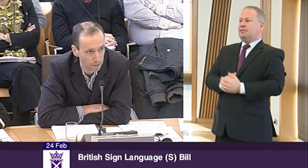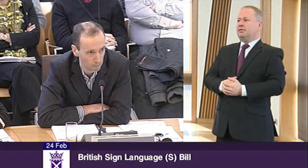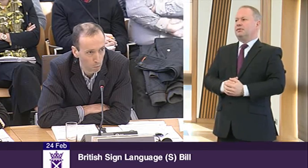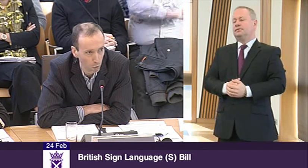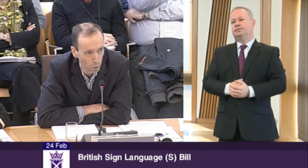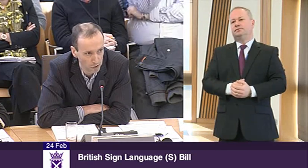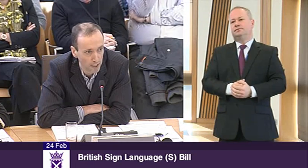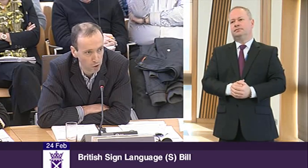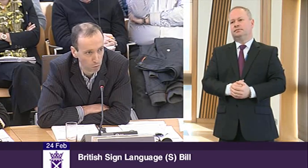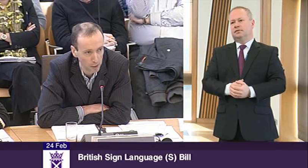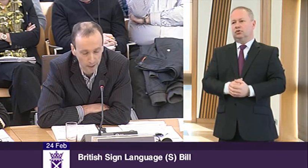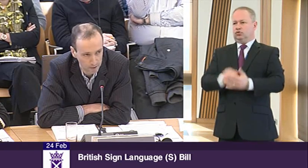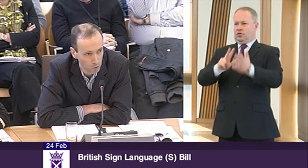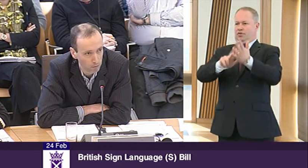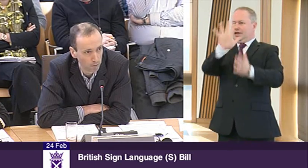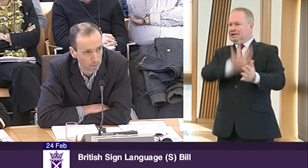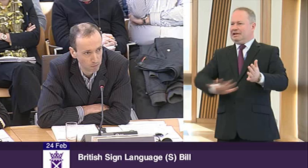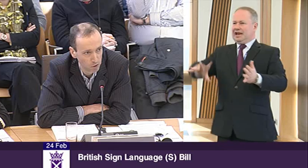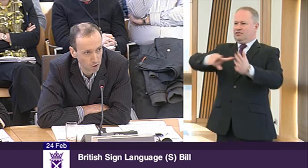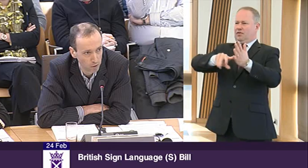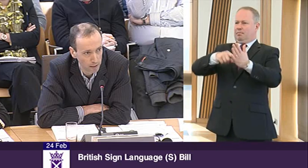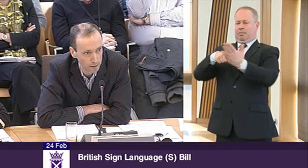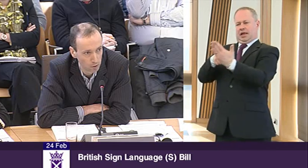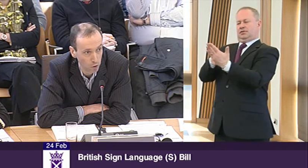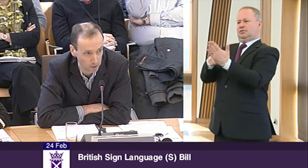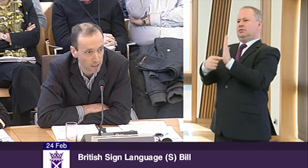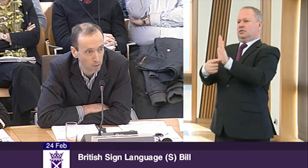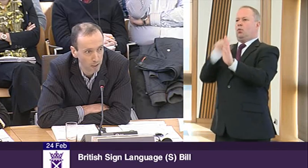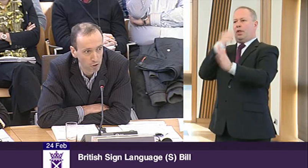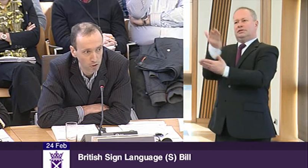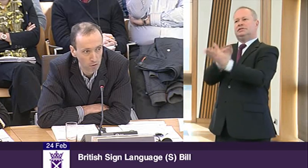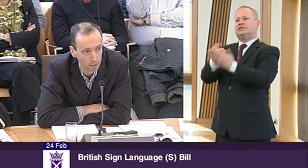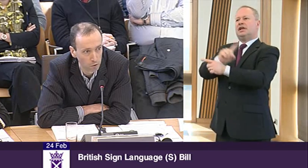We will probably have some discussion later about what goes in the national plan, which